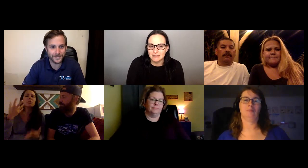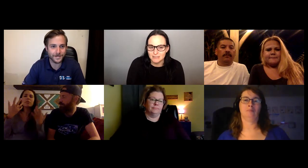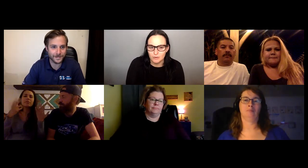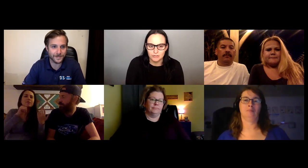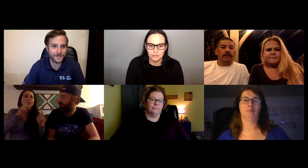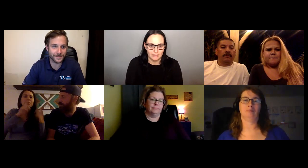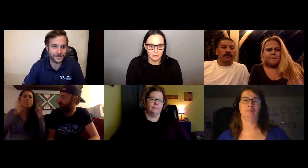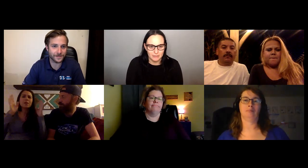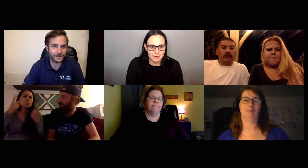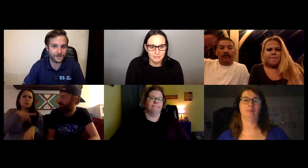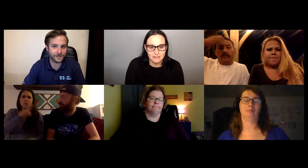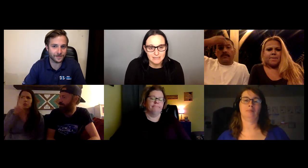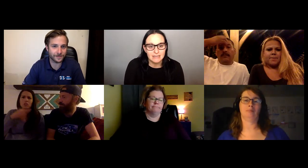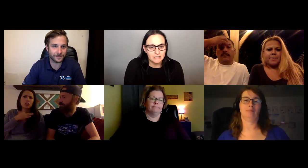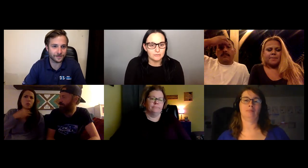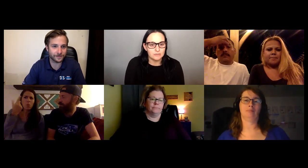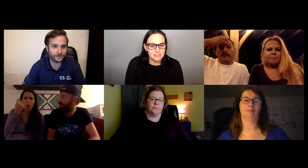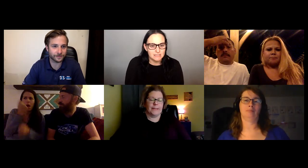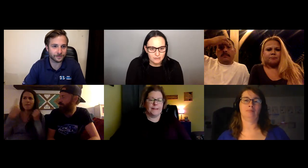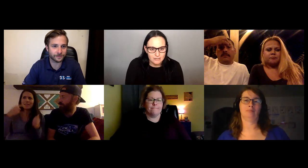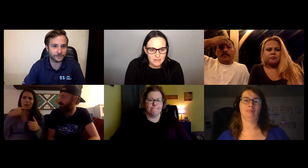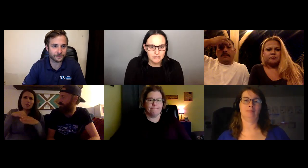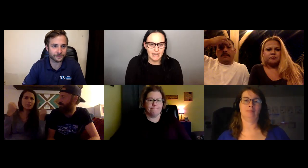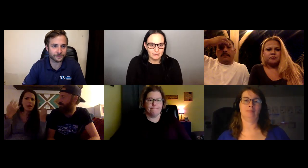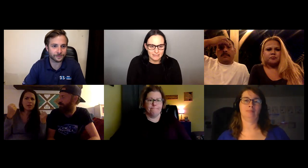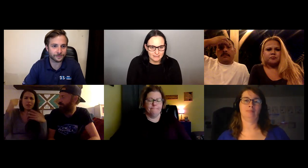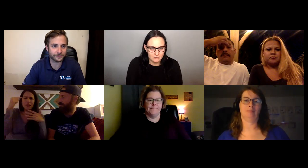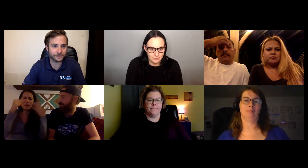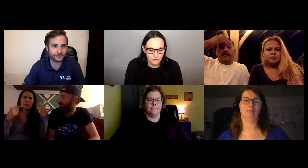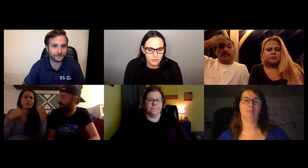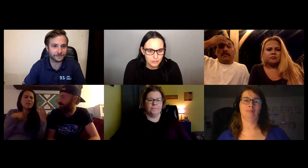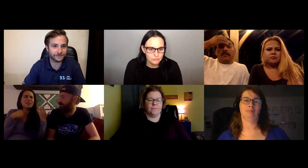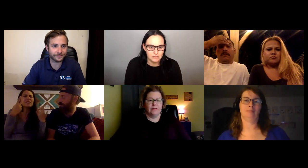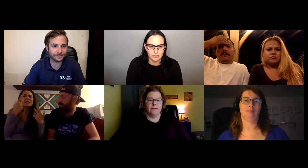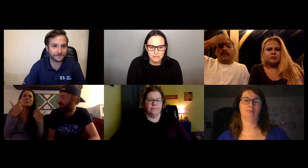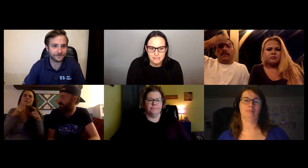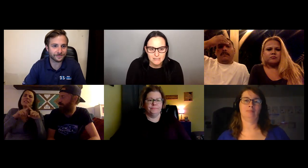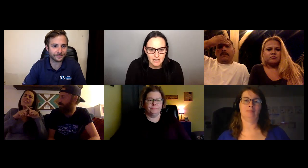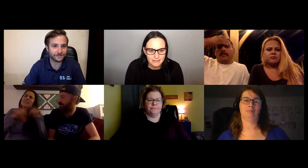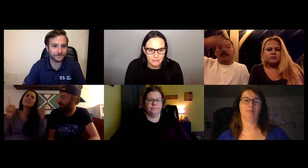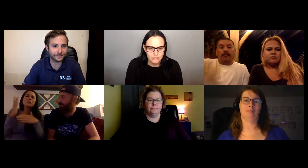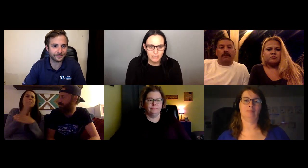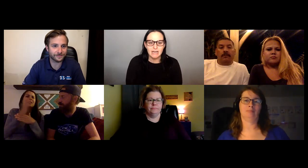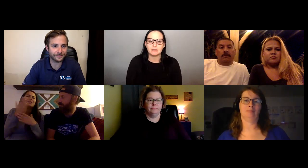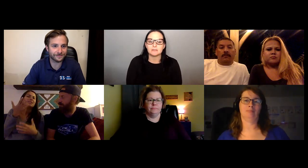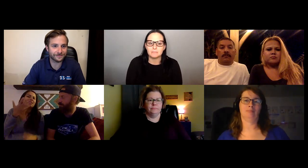exposure growing up but anyways you know just getting her attention how to get you know the cues and using